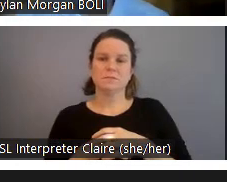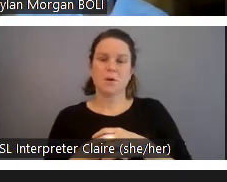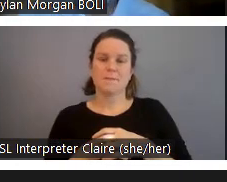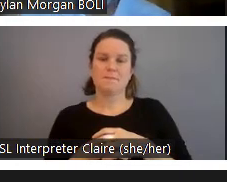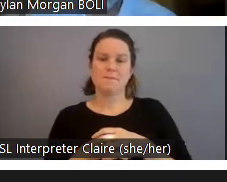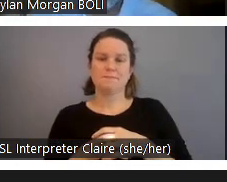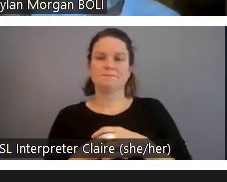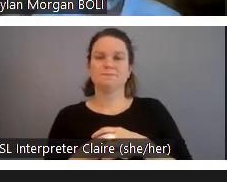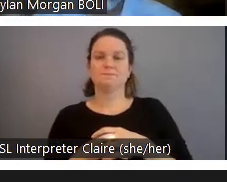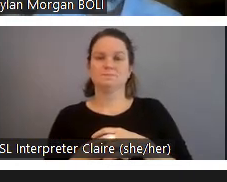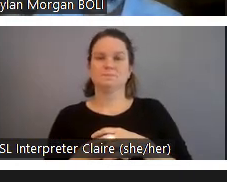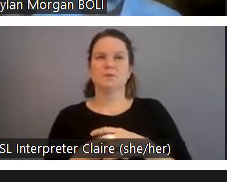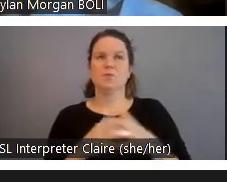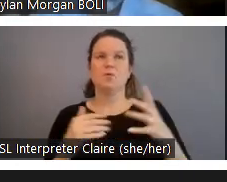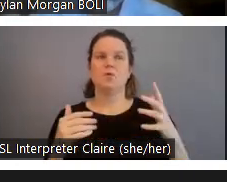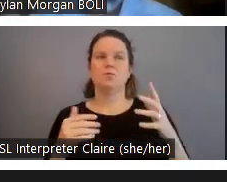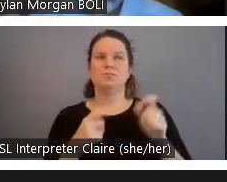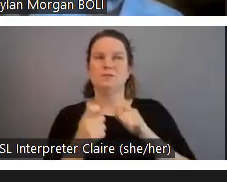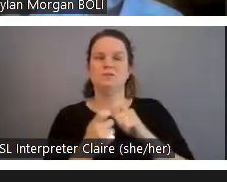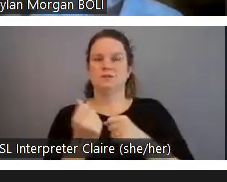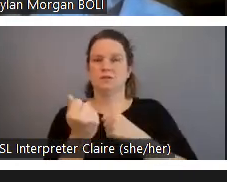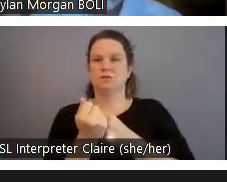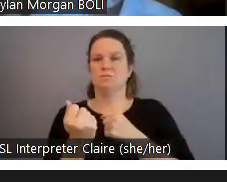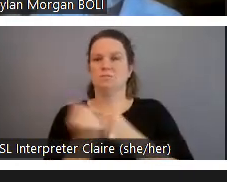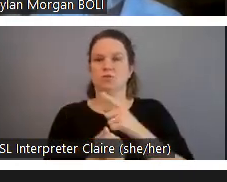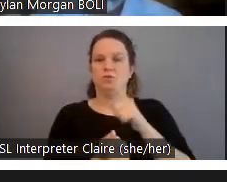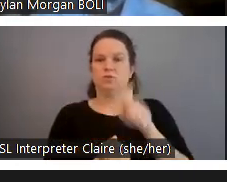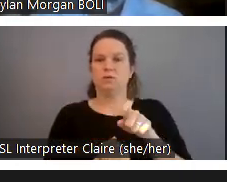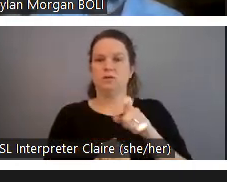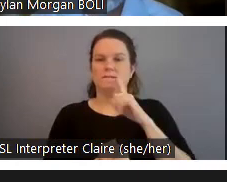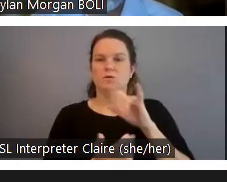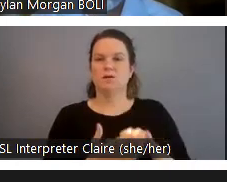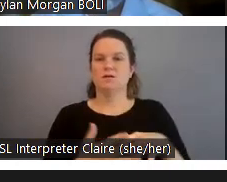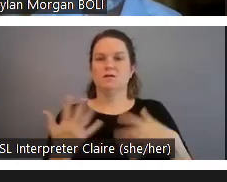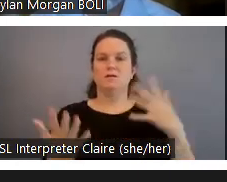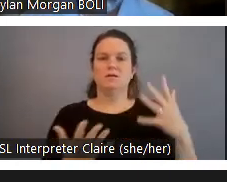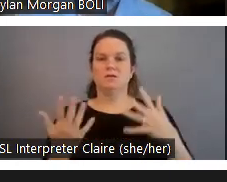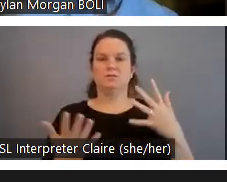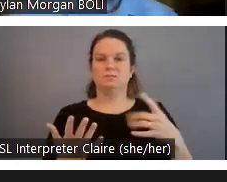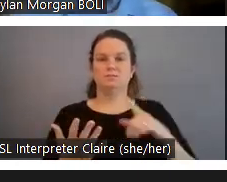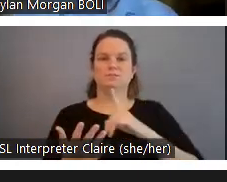do the schedule that you're taking on as an accommodation to a